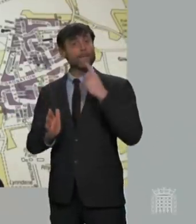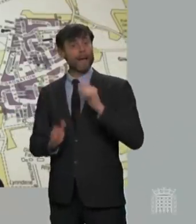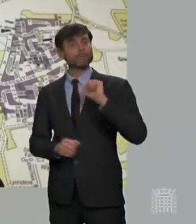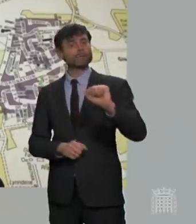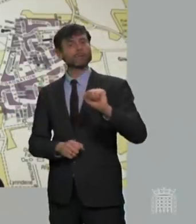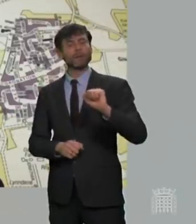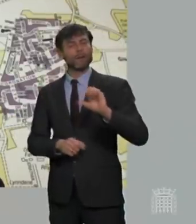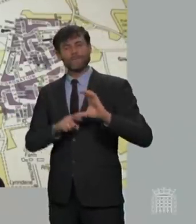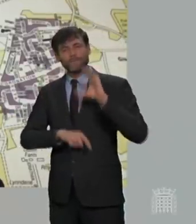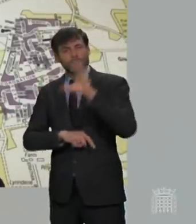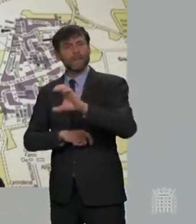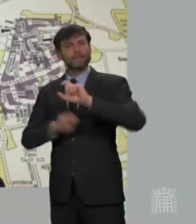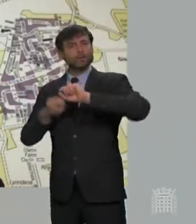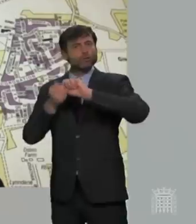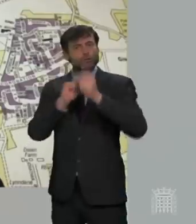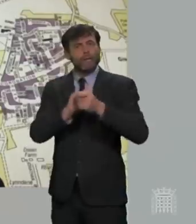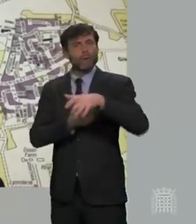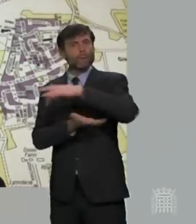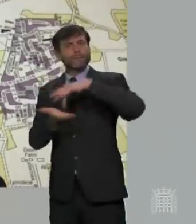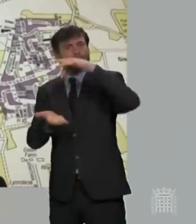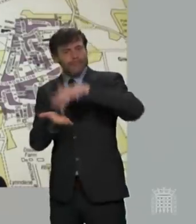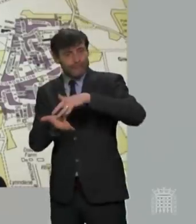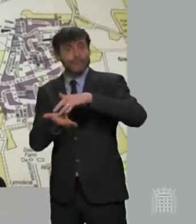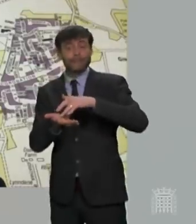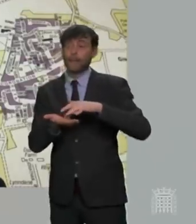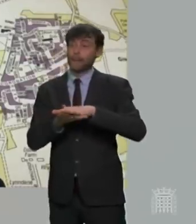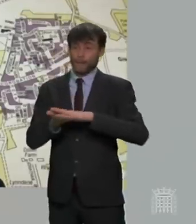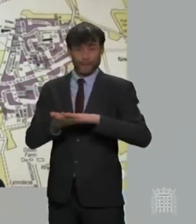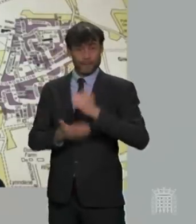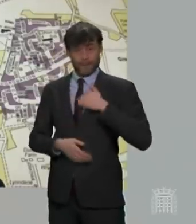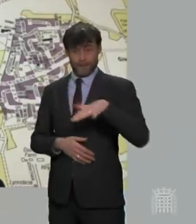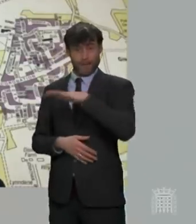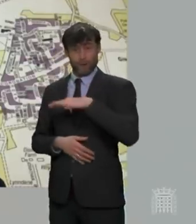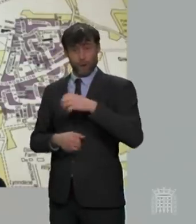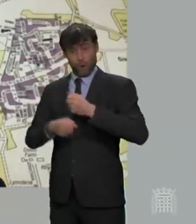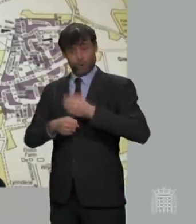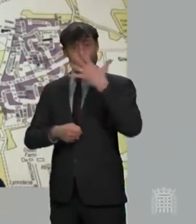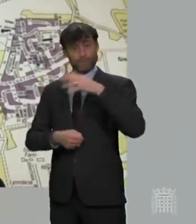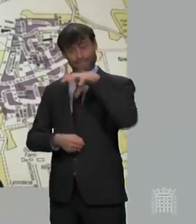cities fund enabling the plans to reopen Golborne station in my constituency to progress. Will the